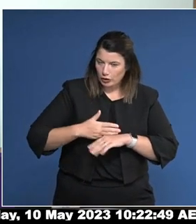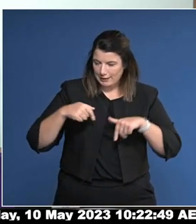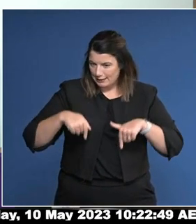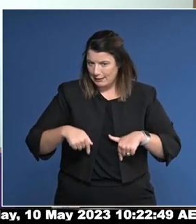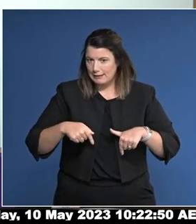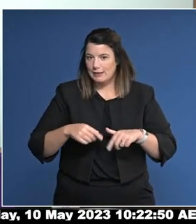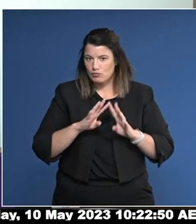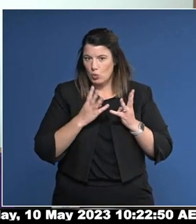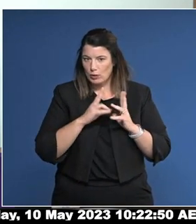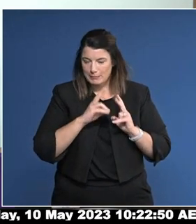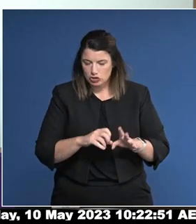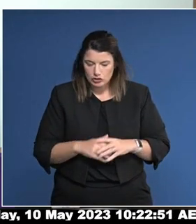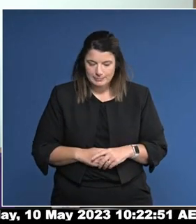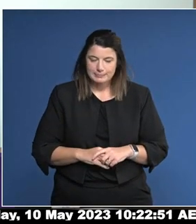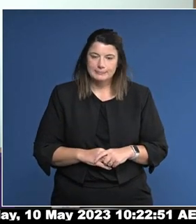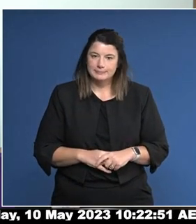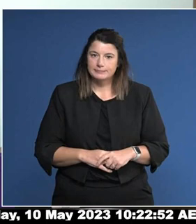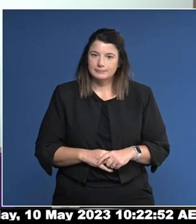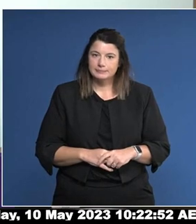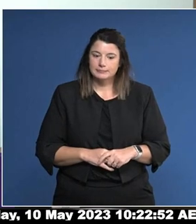Royal Commission. COMMISSIONER RYAN: She's not to be excused.